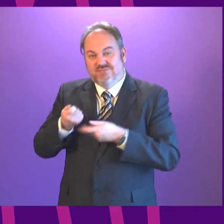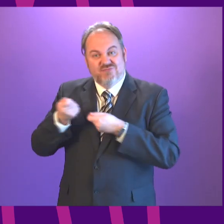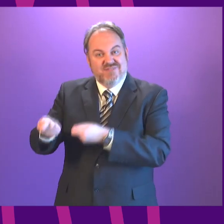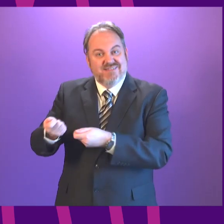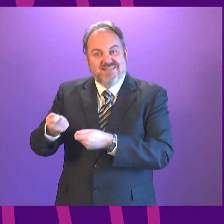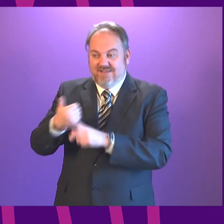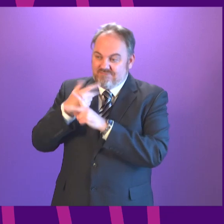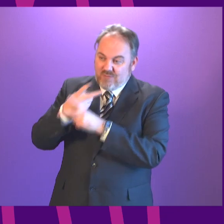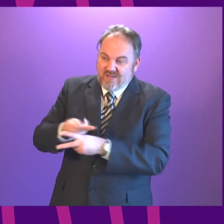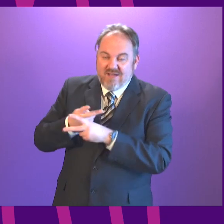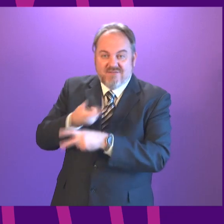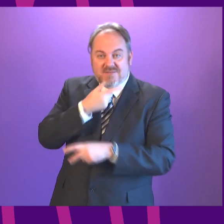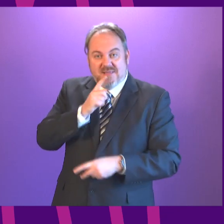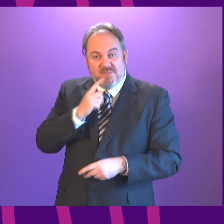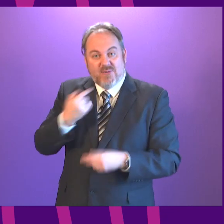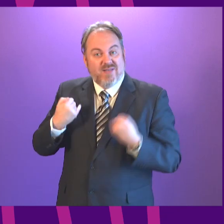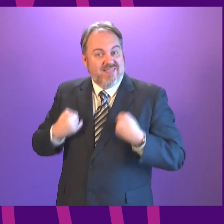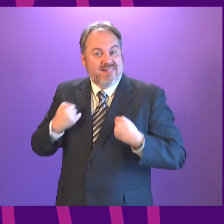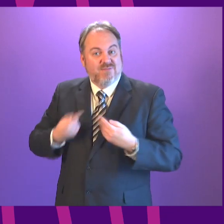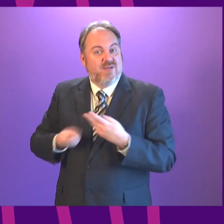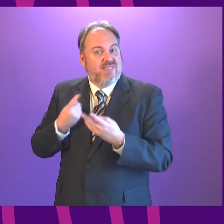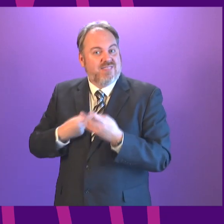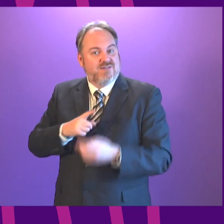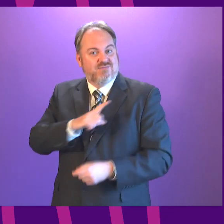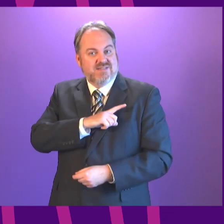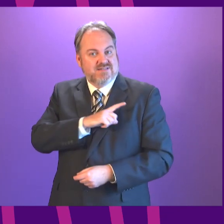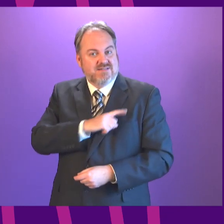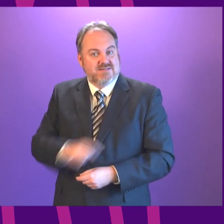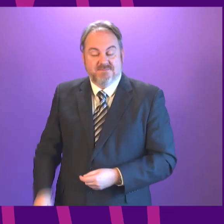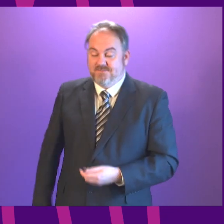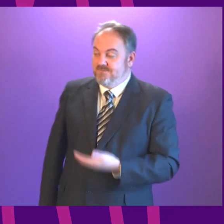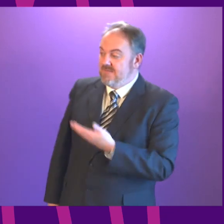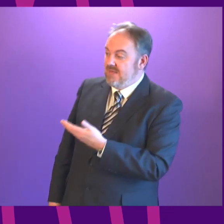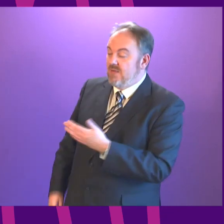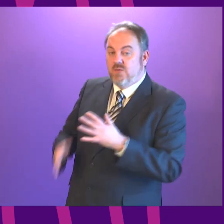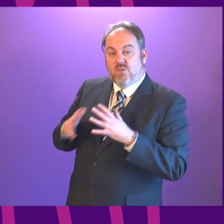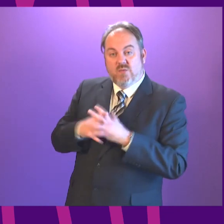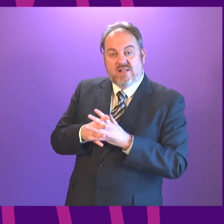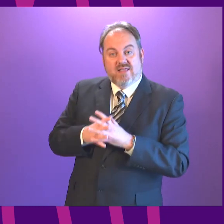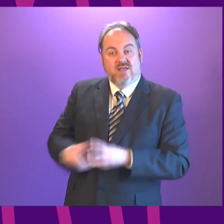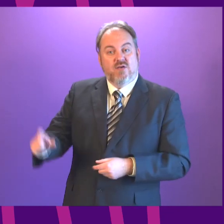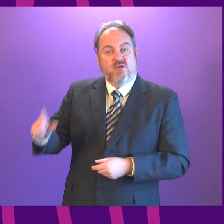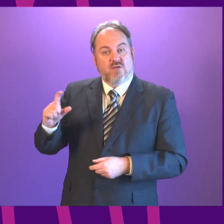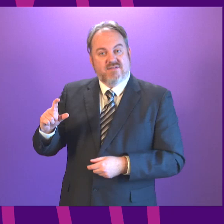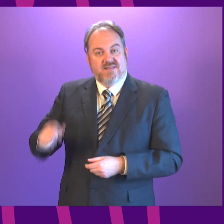Willie Coffey (Kilmarnock and Irvine Valley) (SNP):